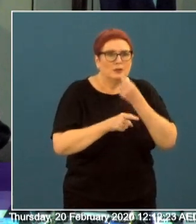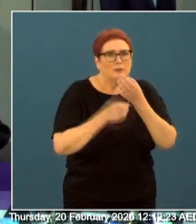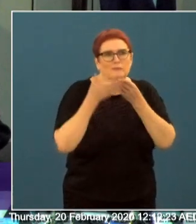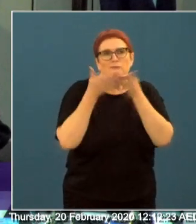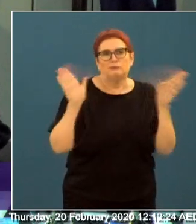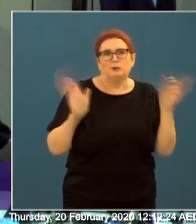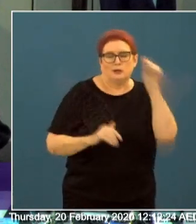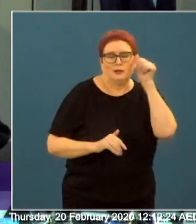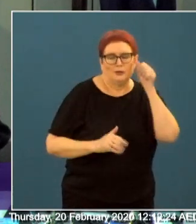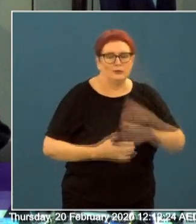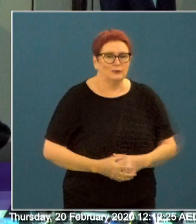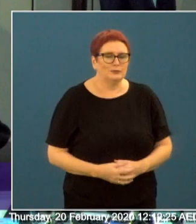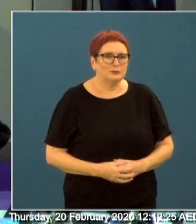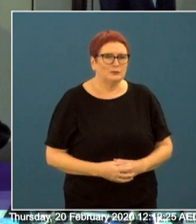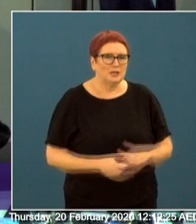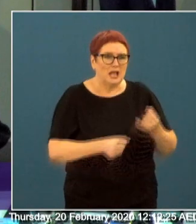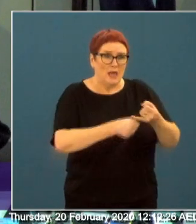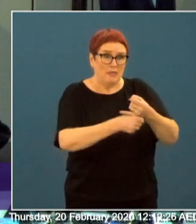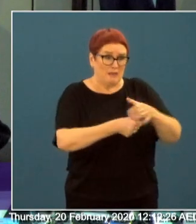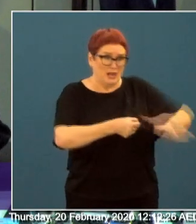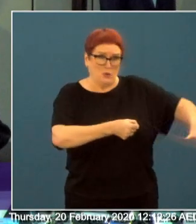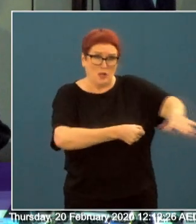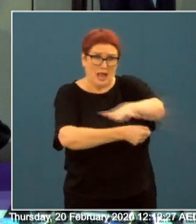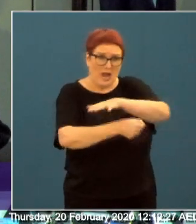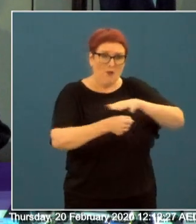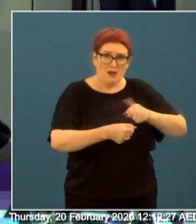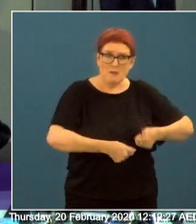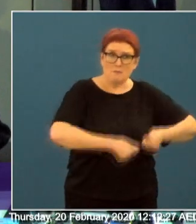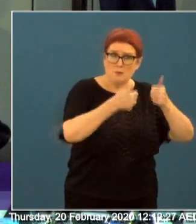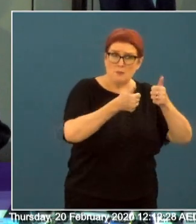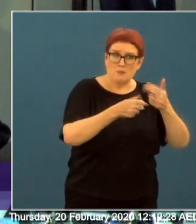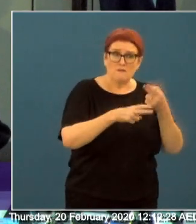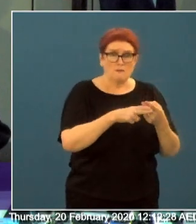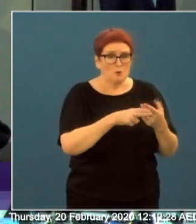medicine works extraordinarily well for well-established categories